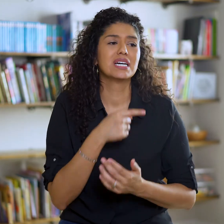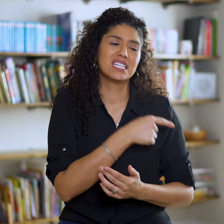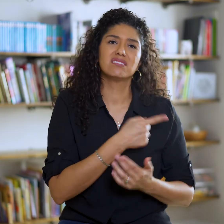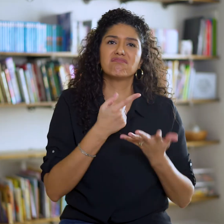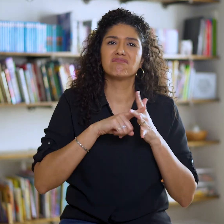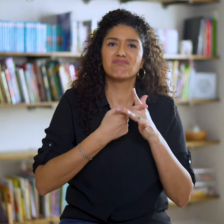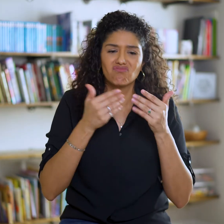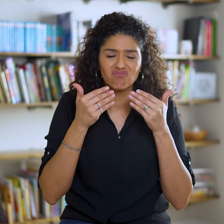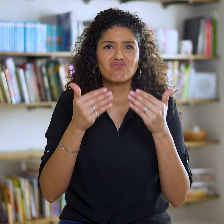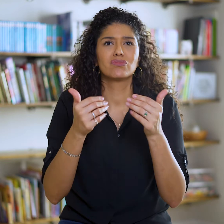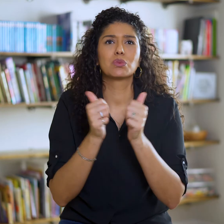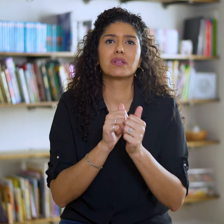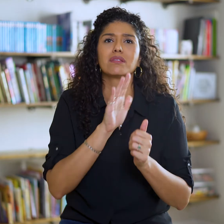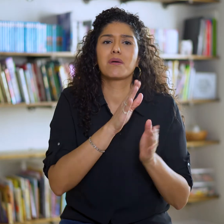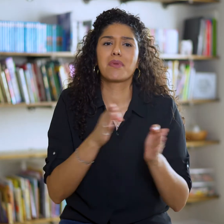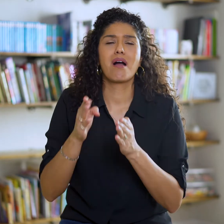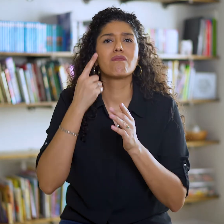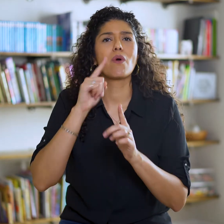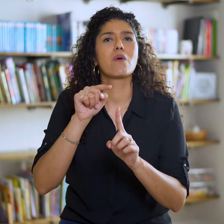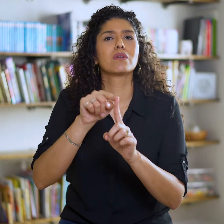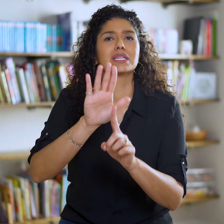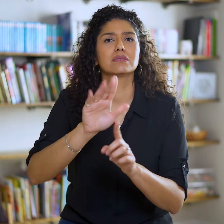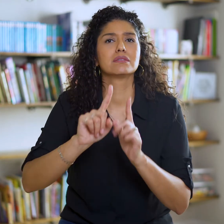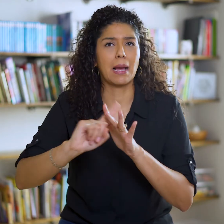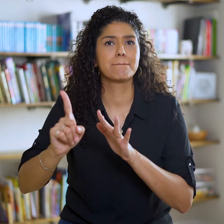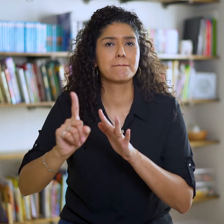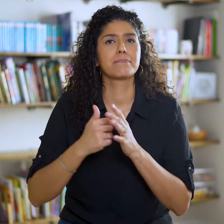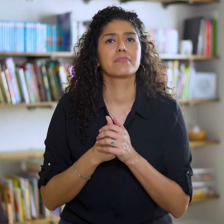Jon commences with their plan for David’s escape.